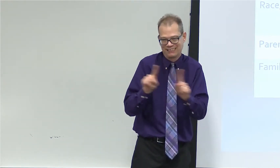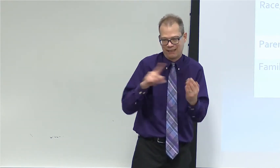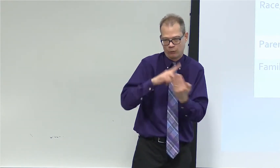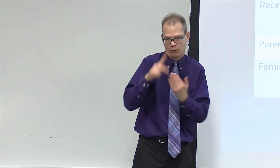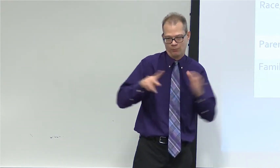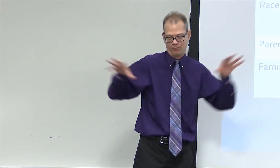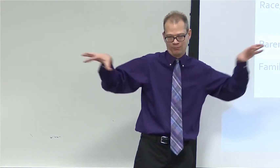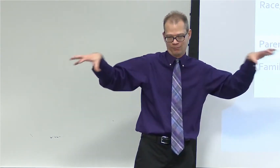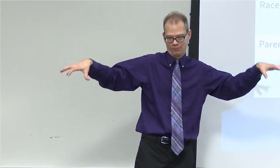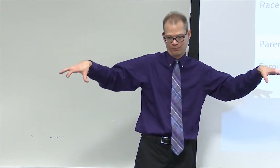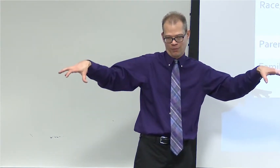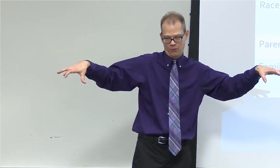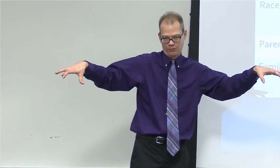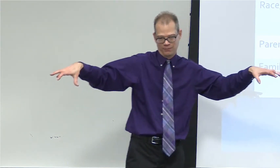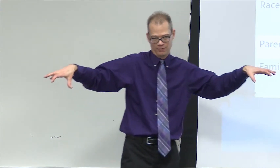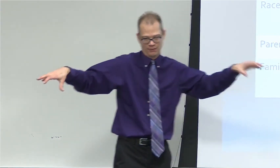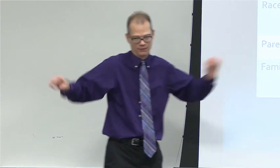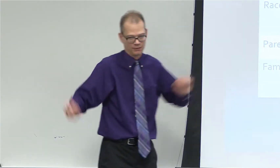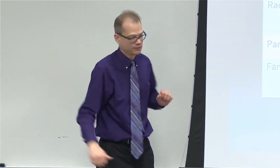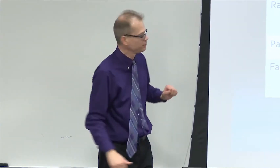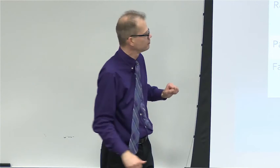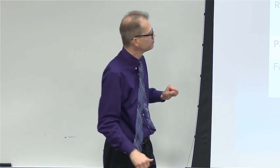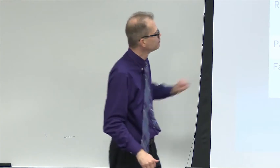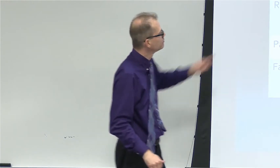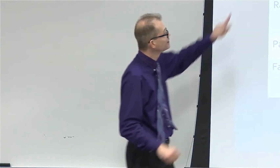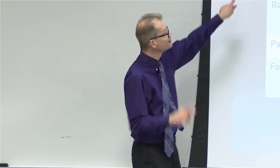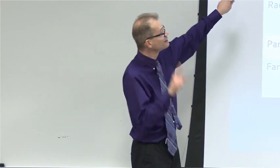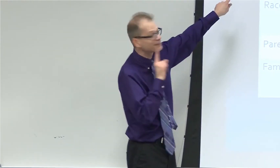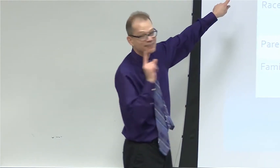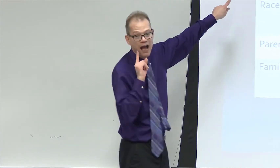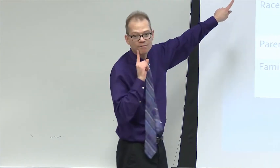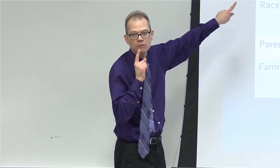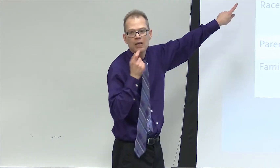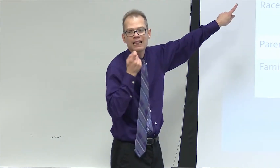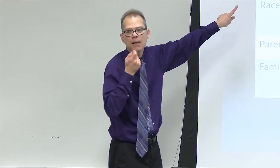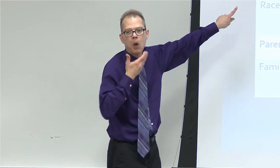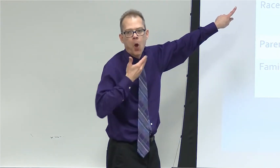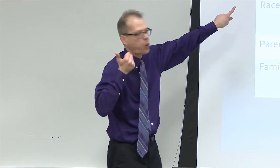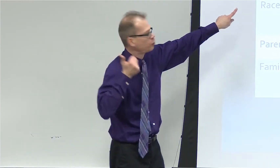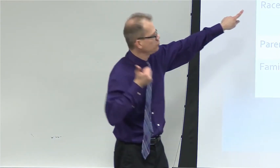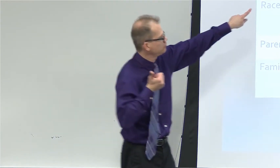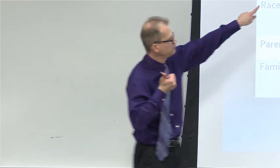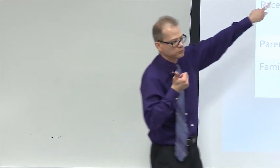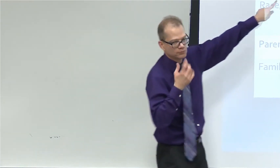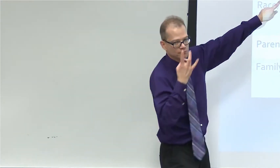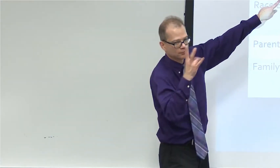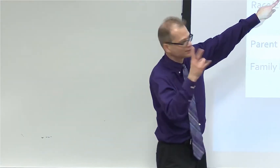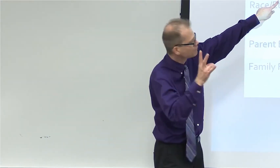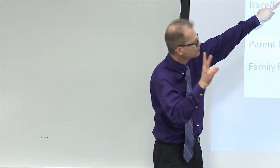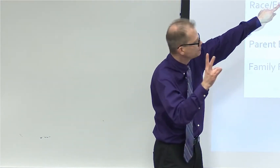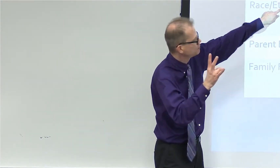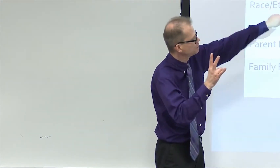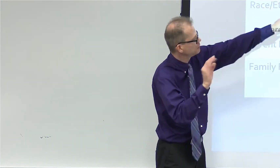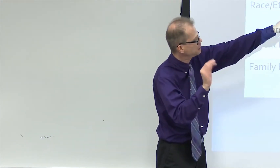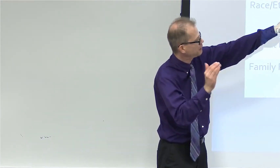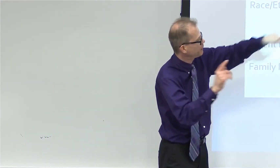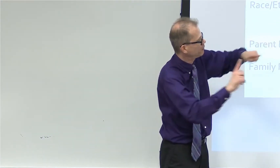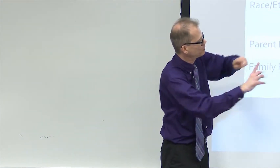Those are two separate programs that they were drawn from. The deaf subgroup were a little bit older--